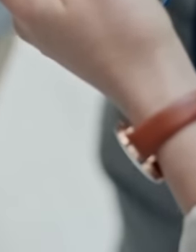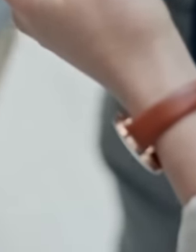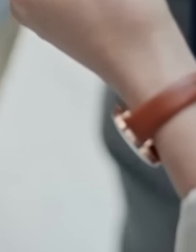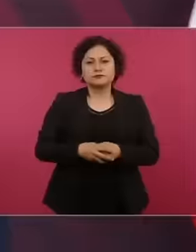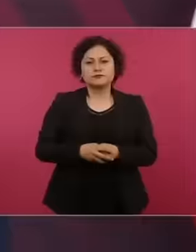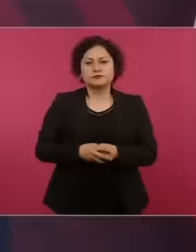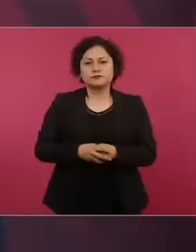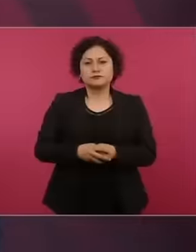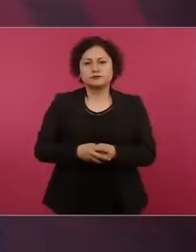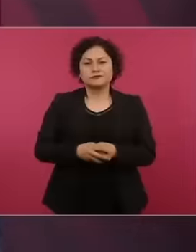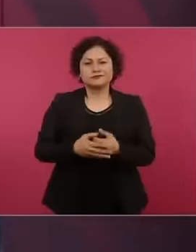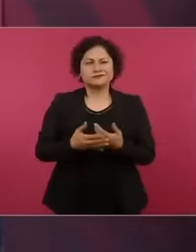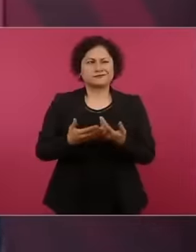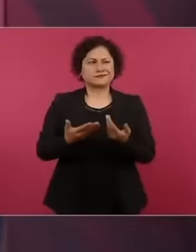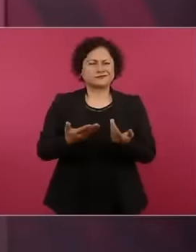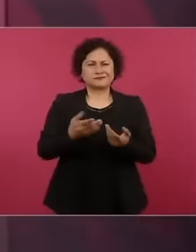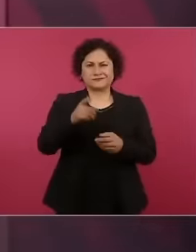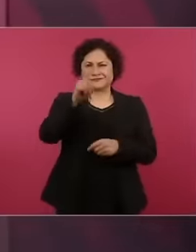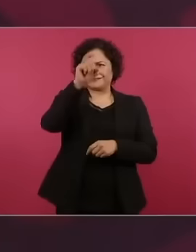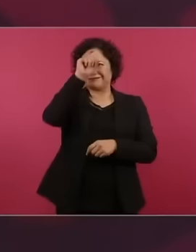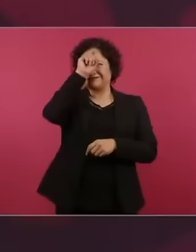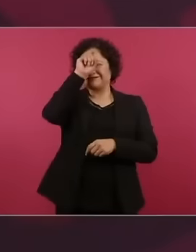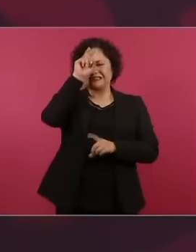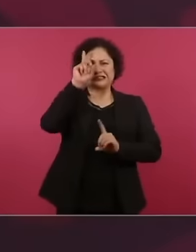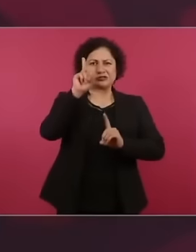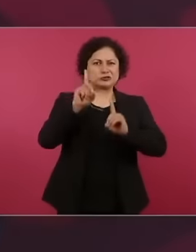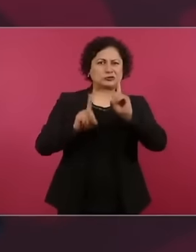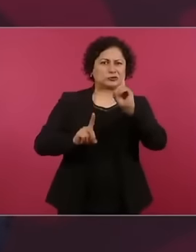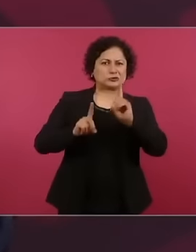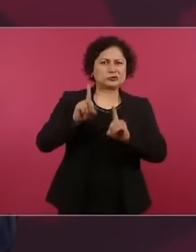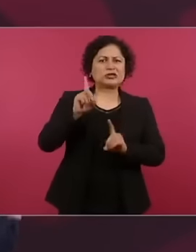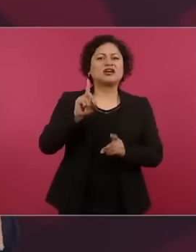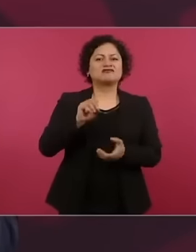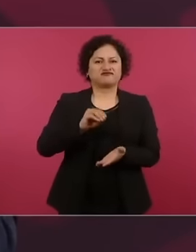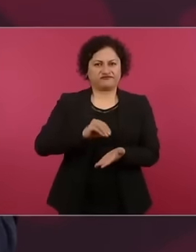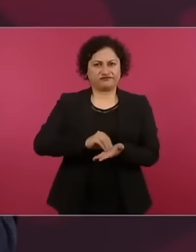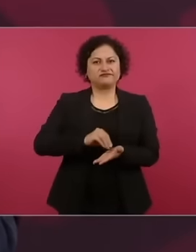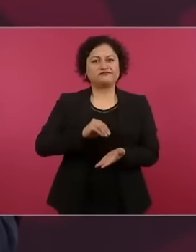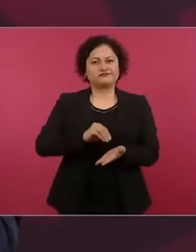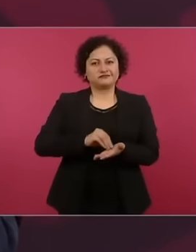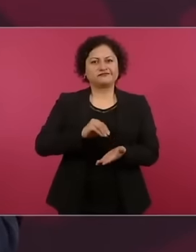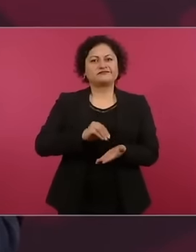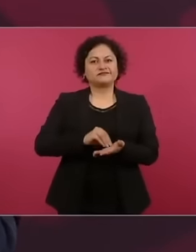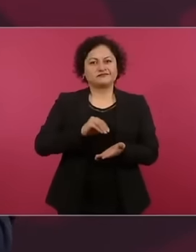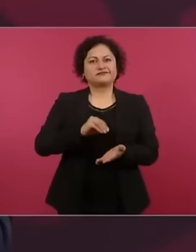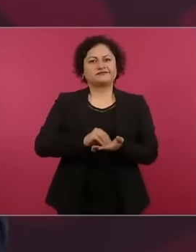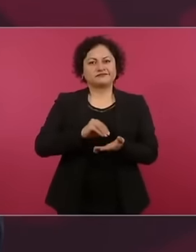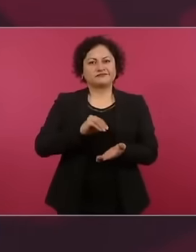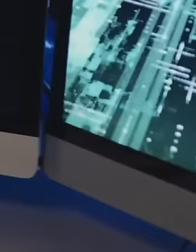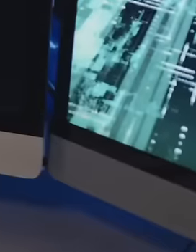understand that it is something